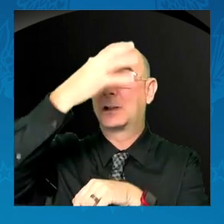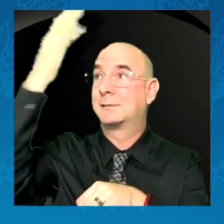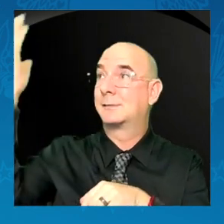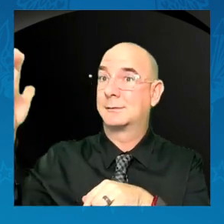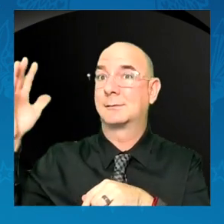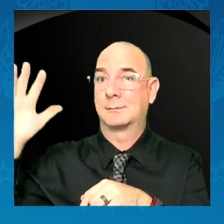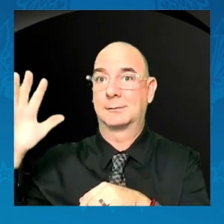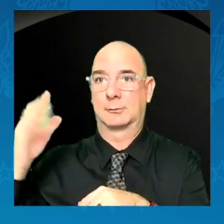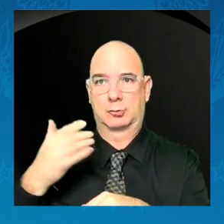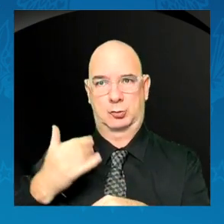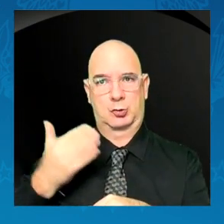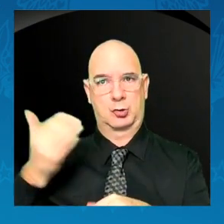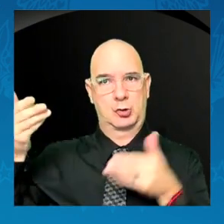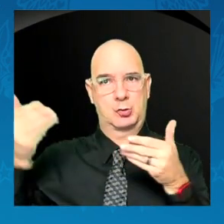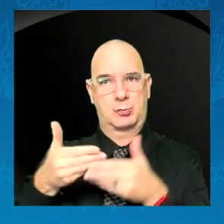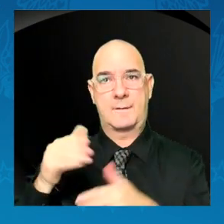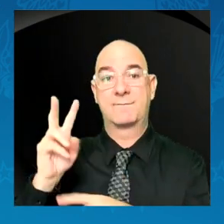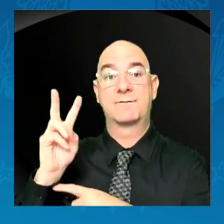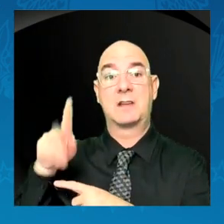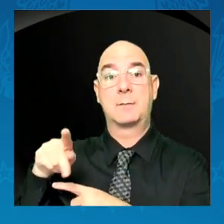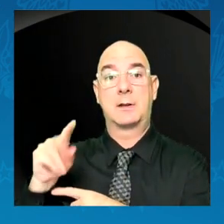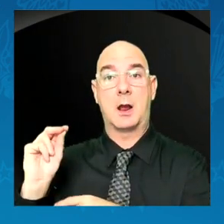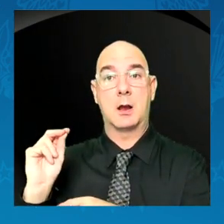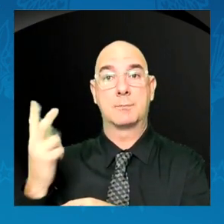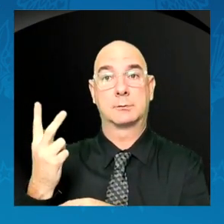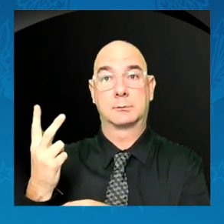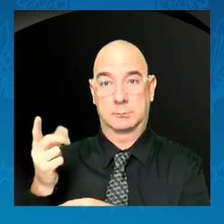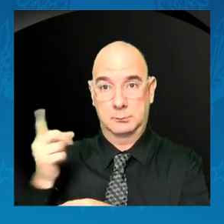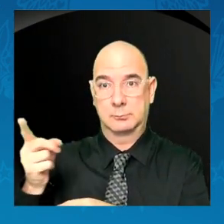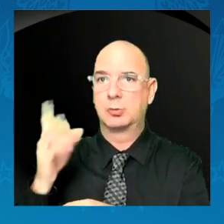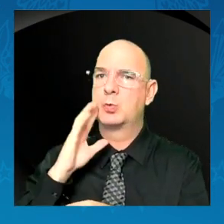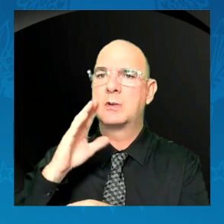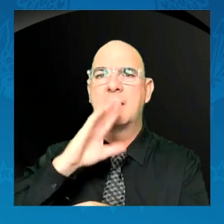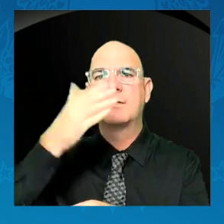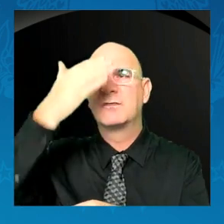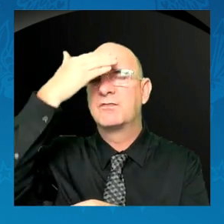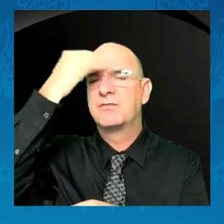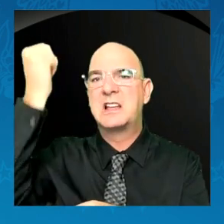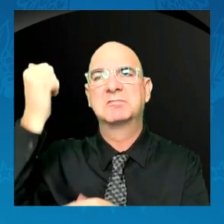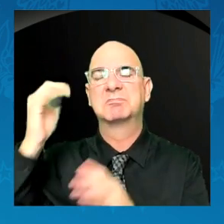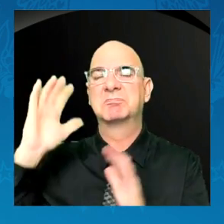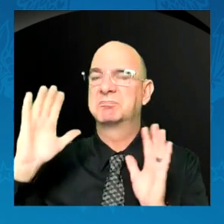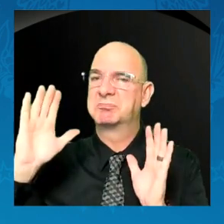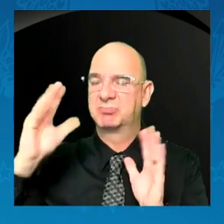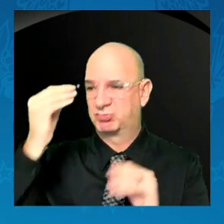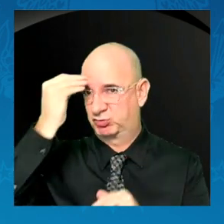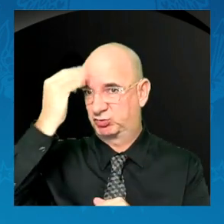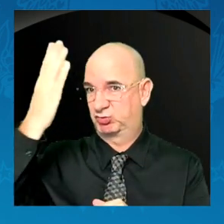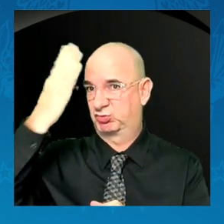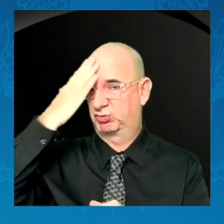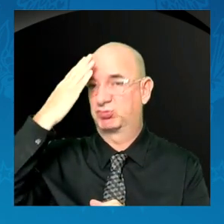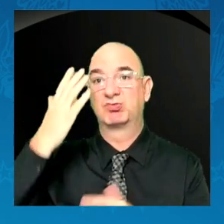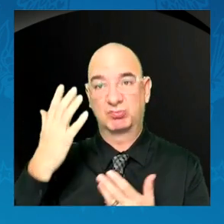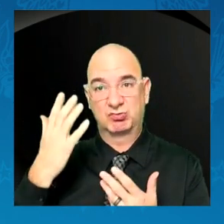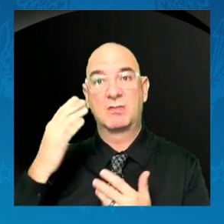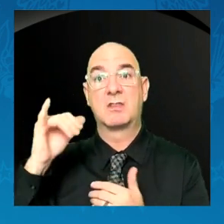I'll never forget getting out of my seat on my first spaceflight in 2001